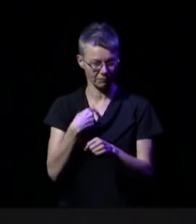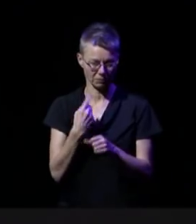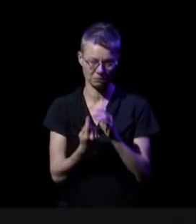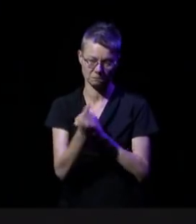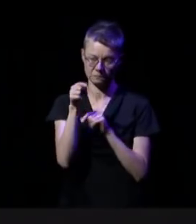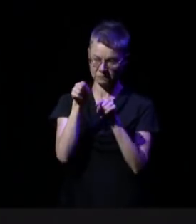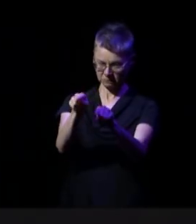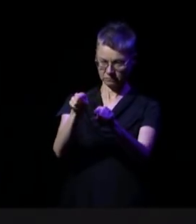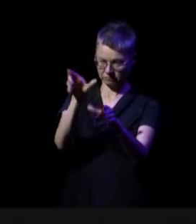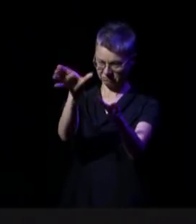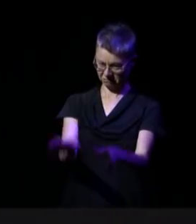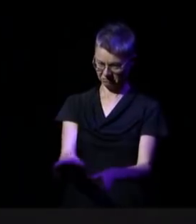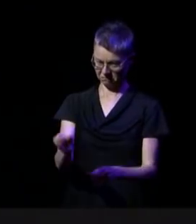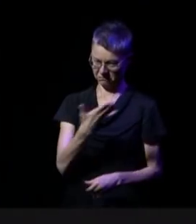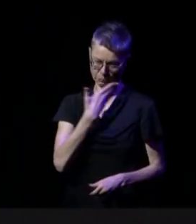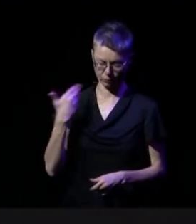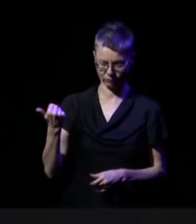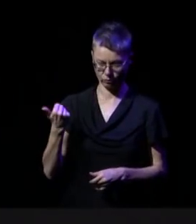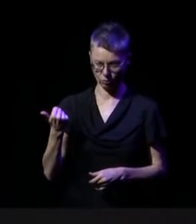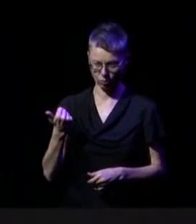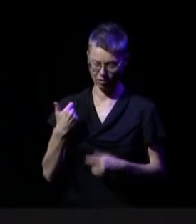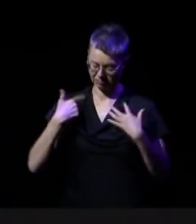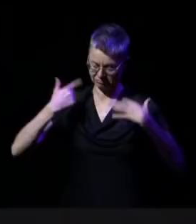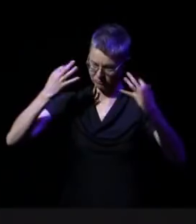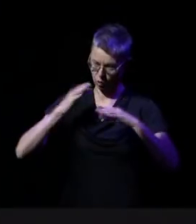so that we are no longer, when we participate in this,